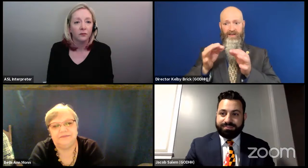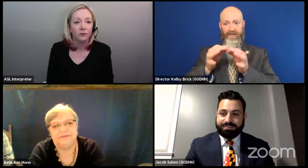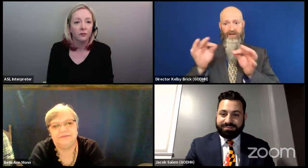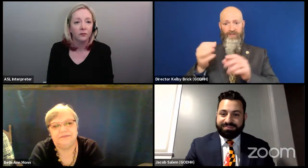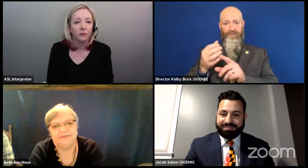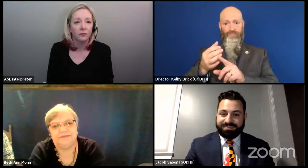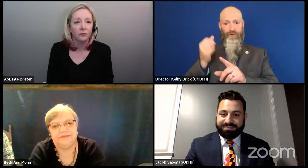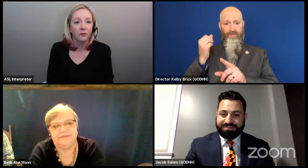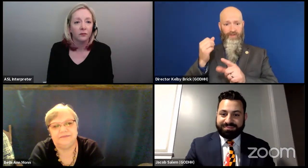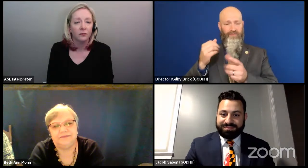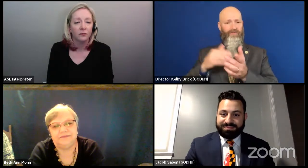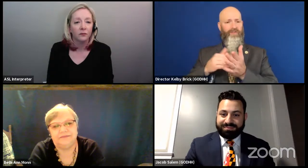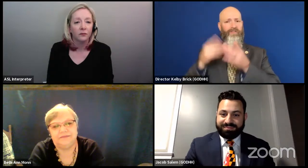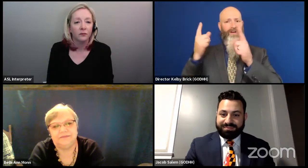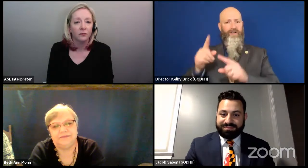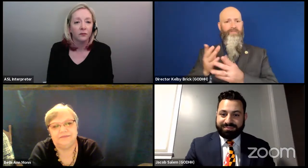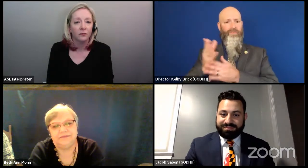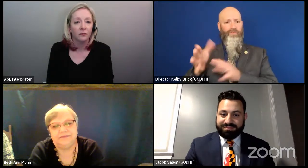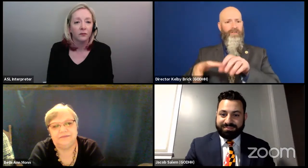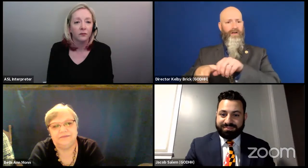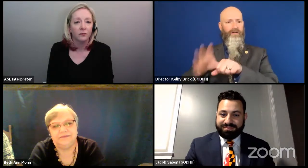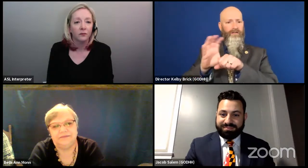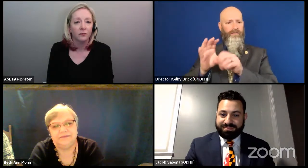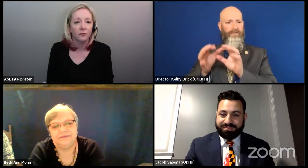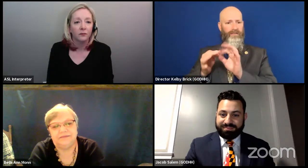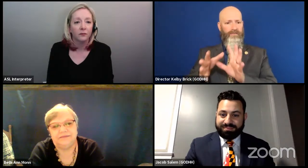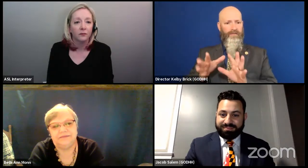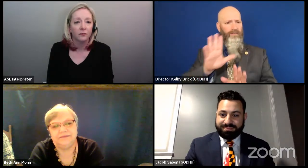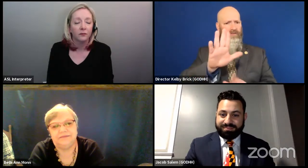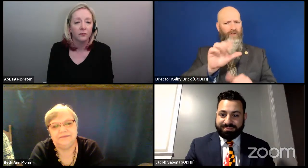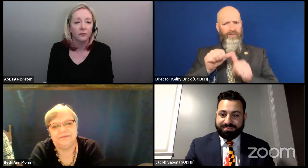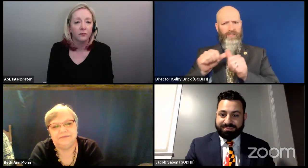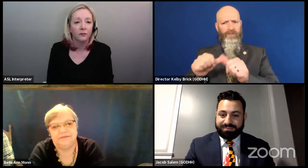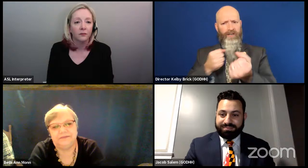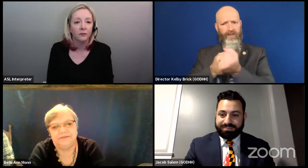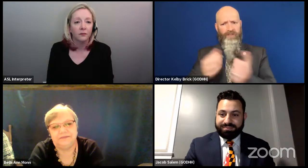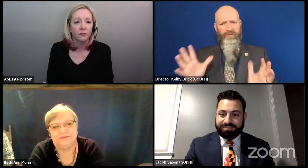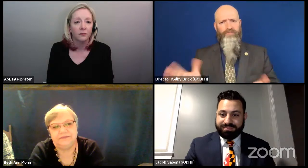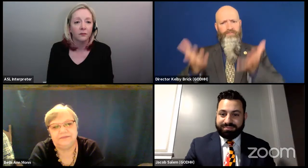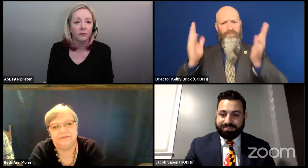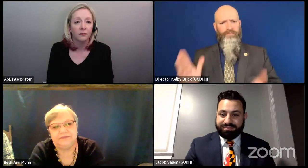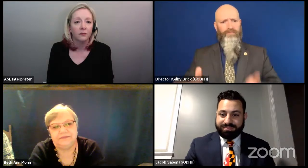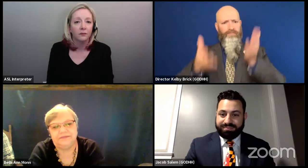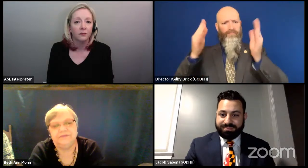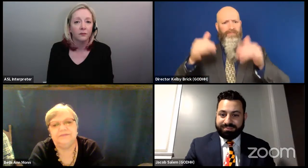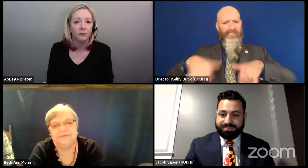on those Deaf children's lives. Language deprivation happens through unqualified interpreters,